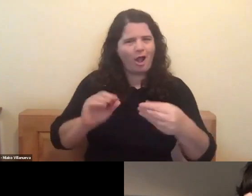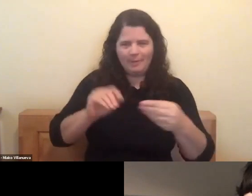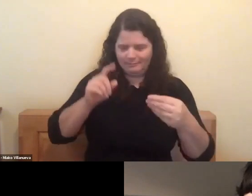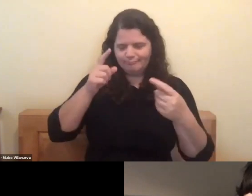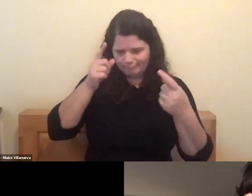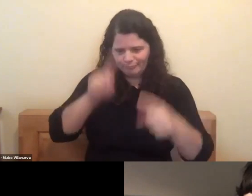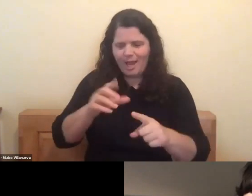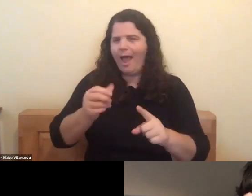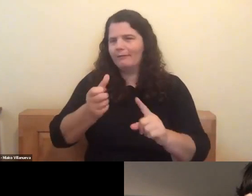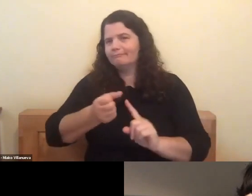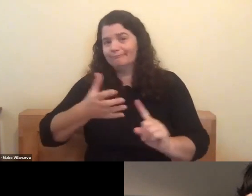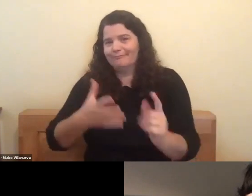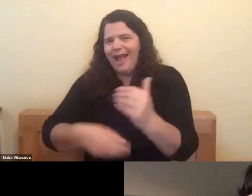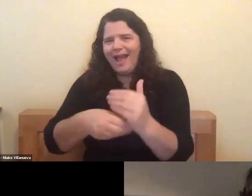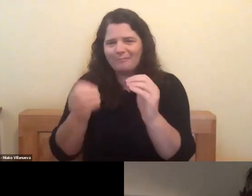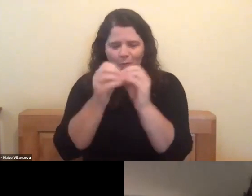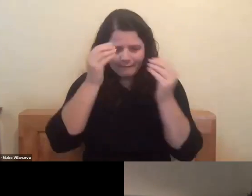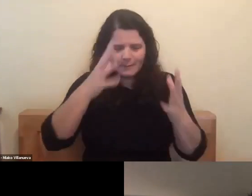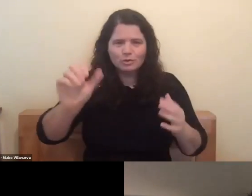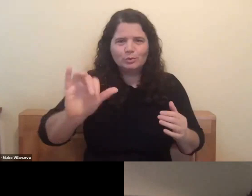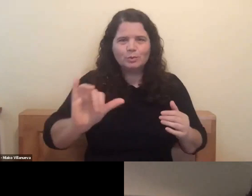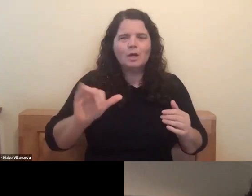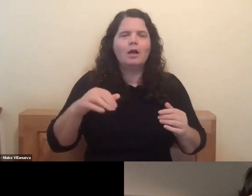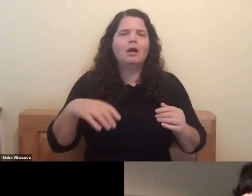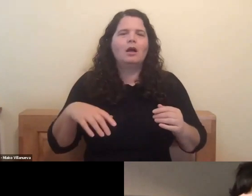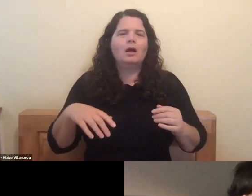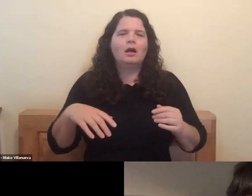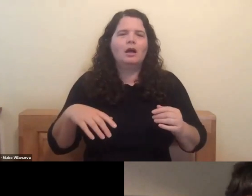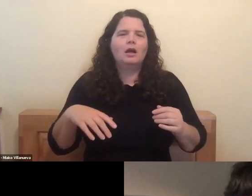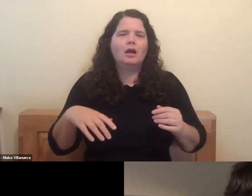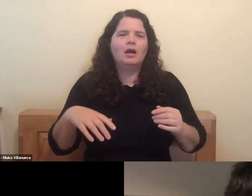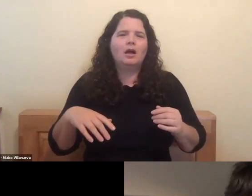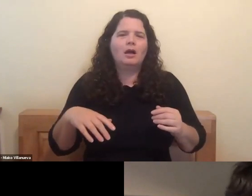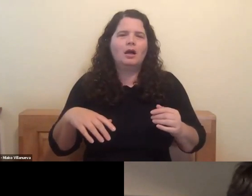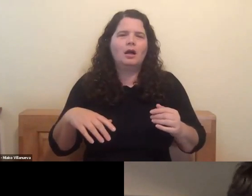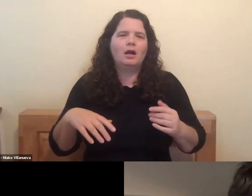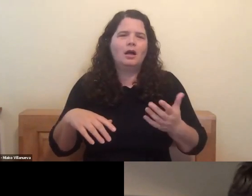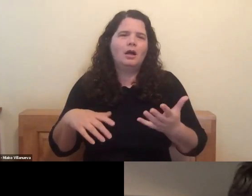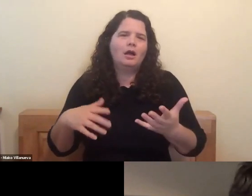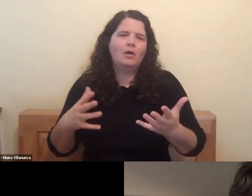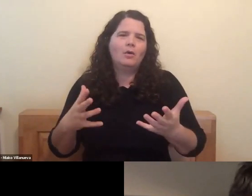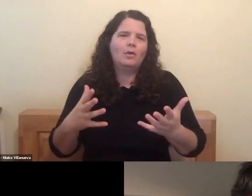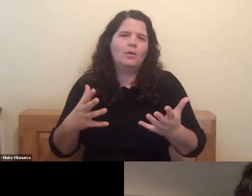that the way i displayed it might have is so let's imagine that in the -- exactly as anne marie is